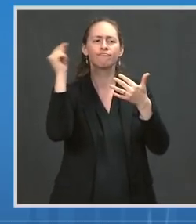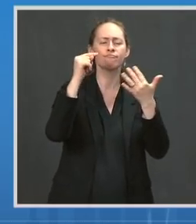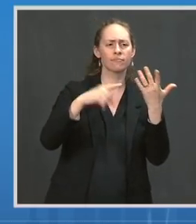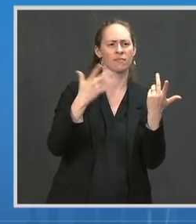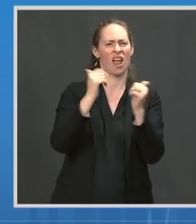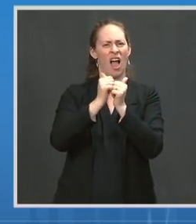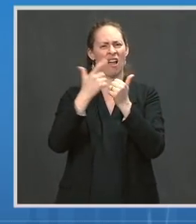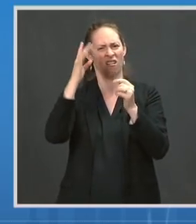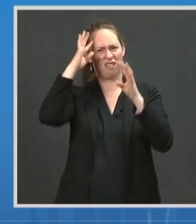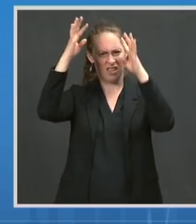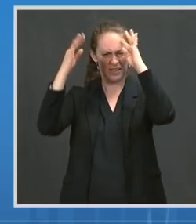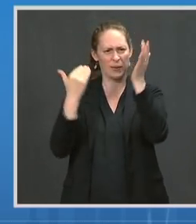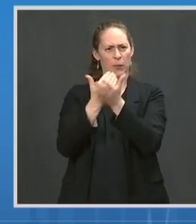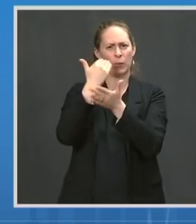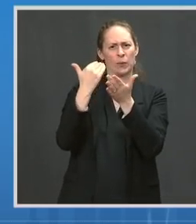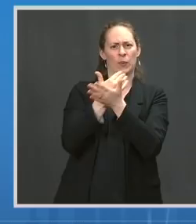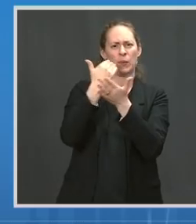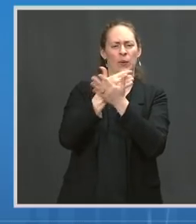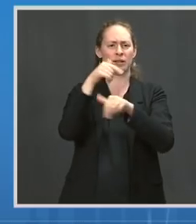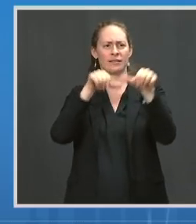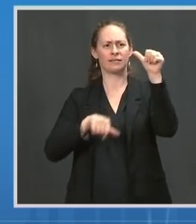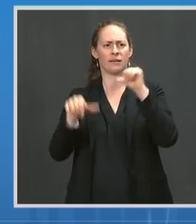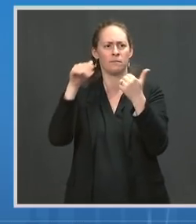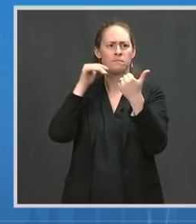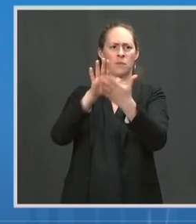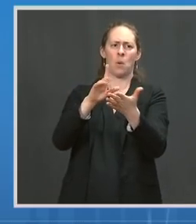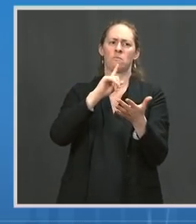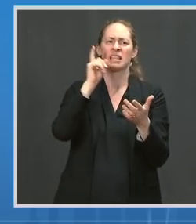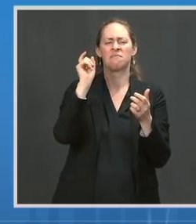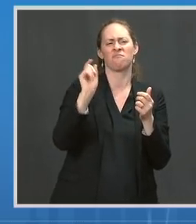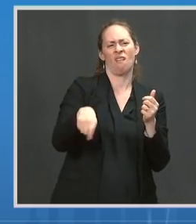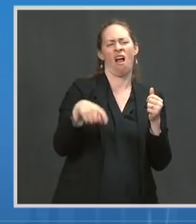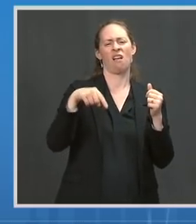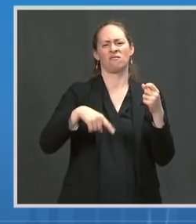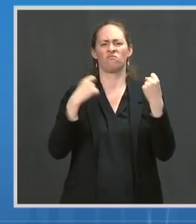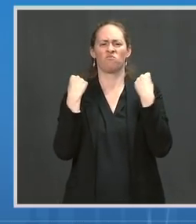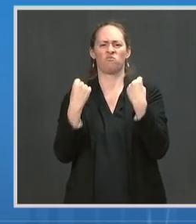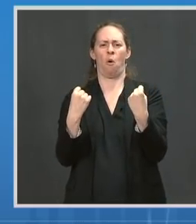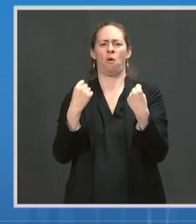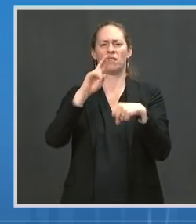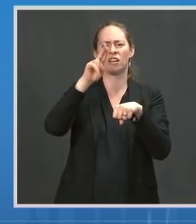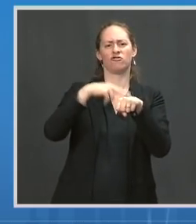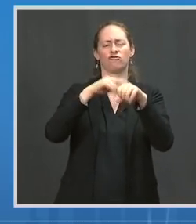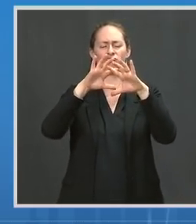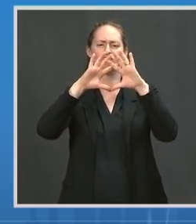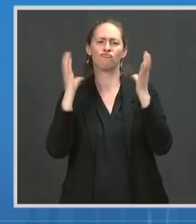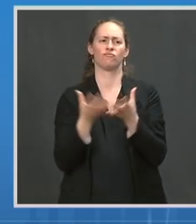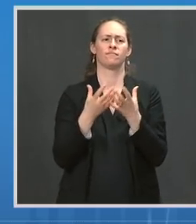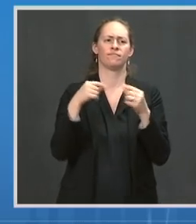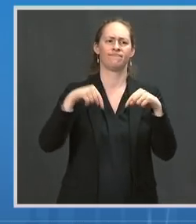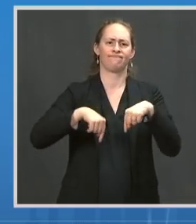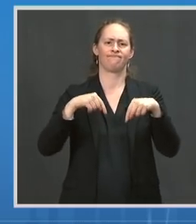a robust national genomic-sequencing effort. In addition, $300 million will establish